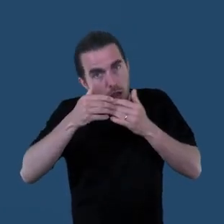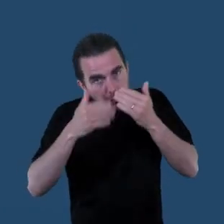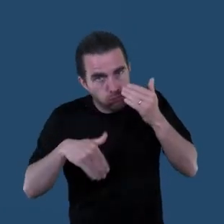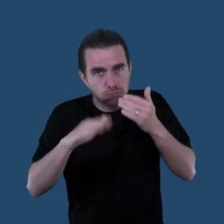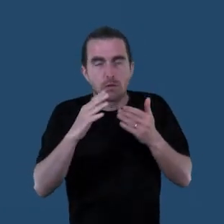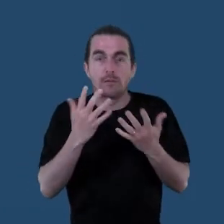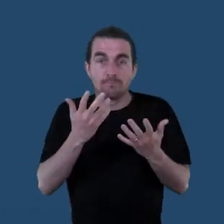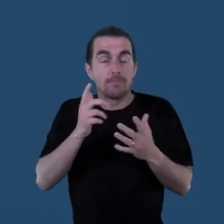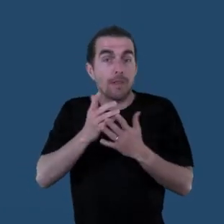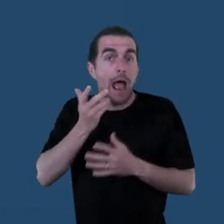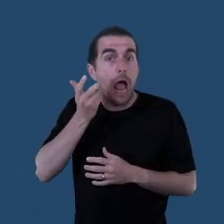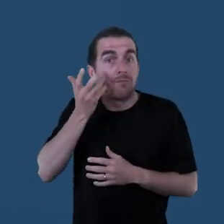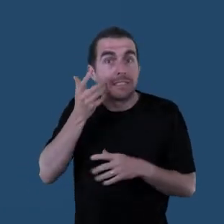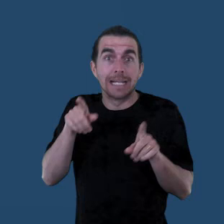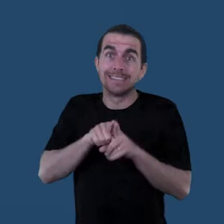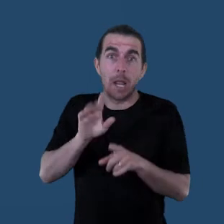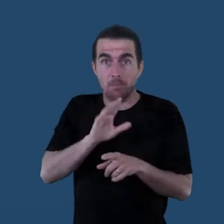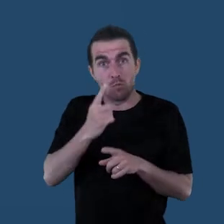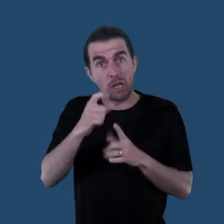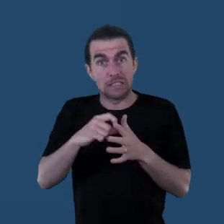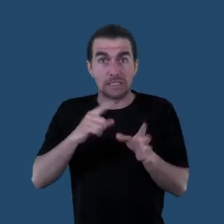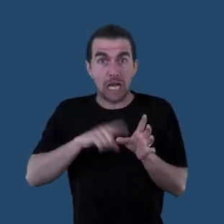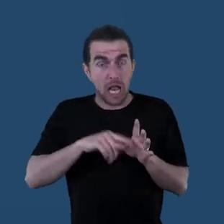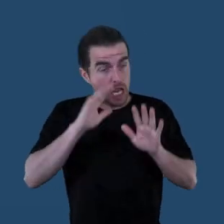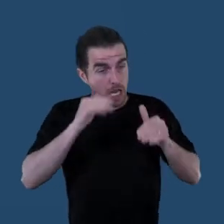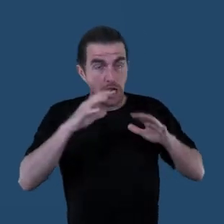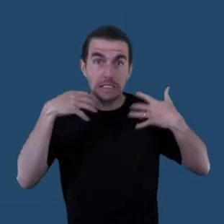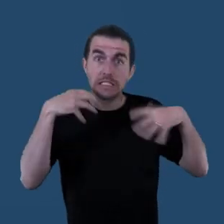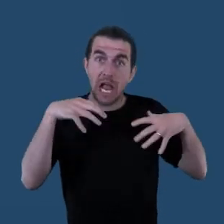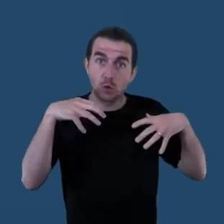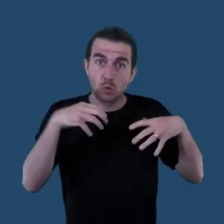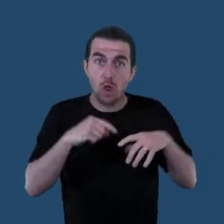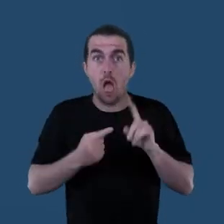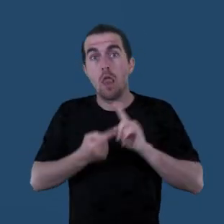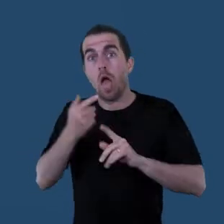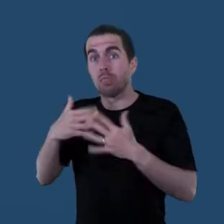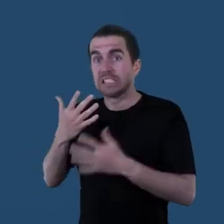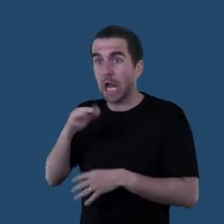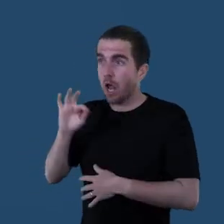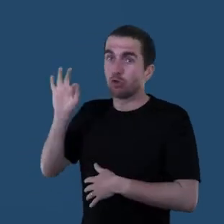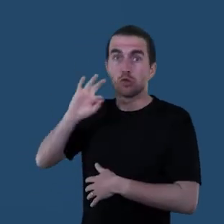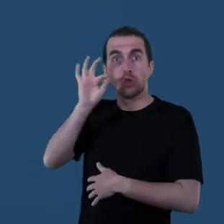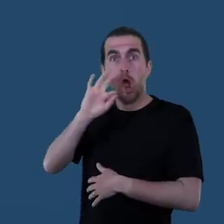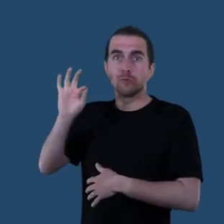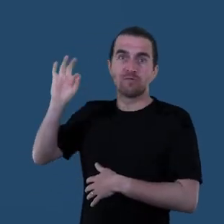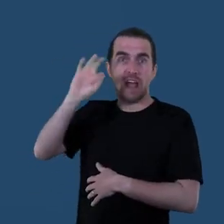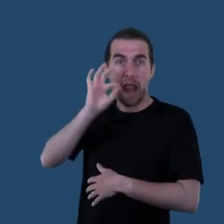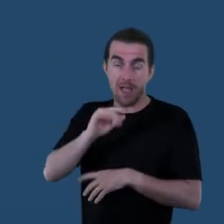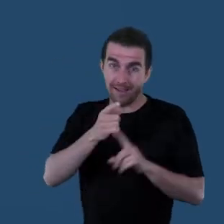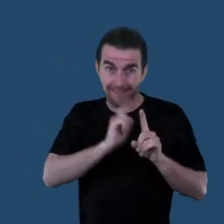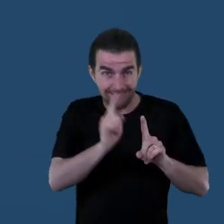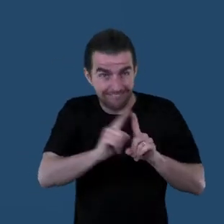So it's no two days the same, one day I could be working on a dinosaur, the next it could be a house fly, you just don't know.